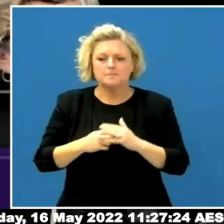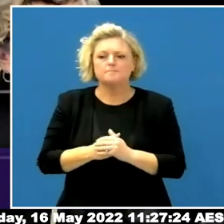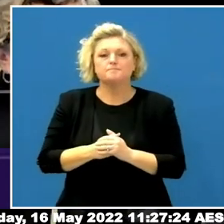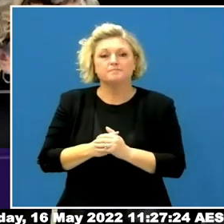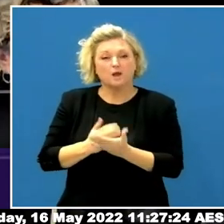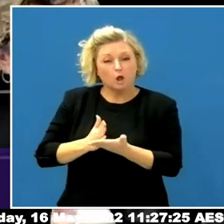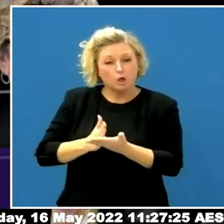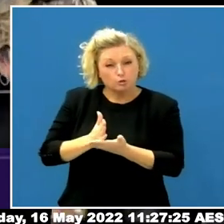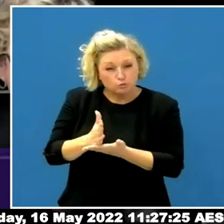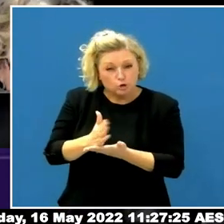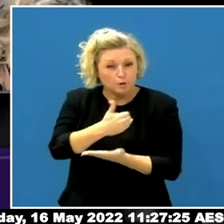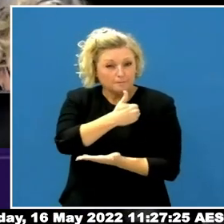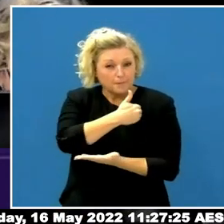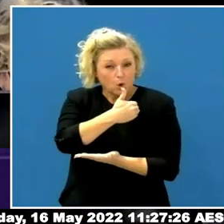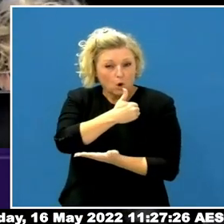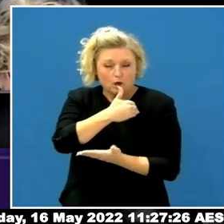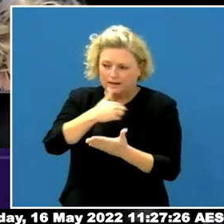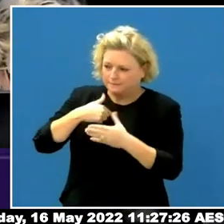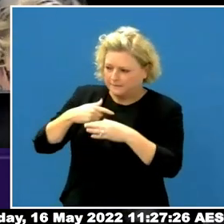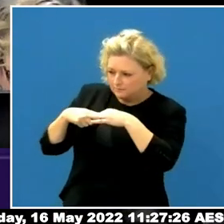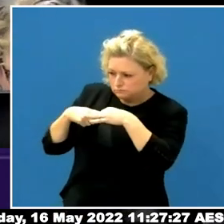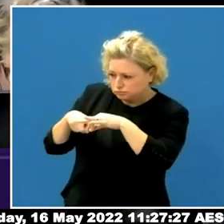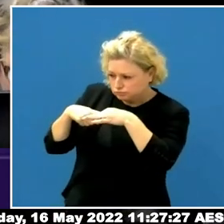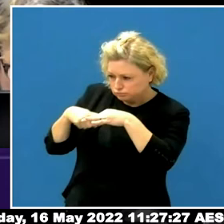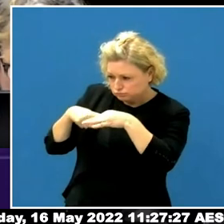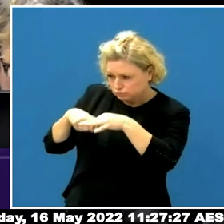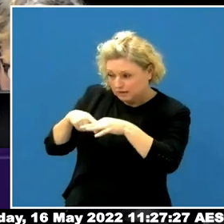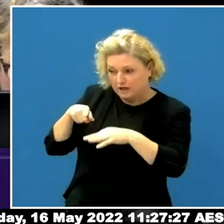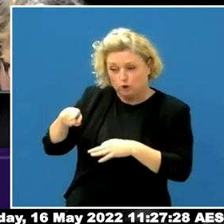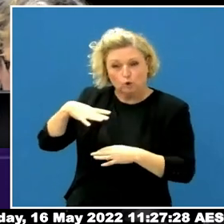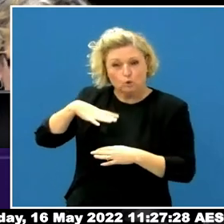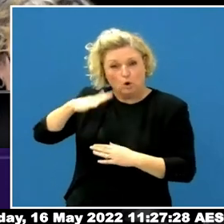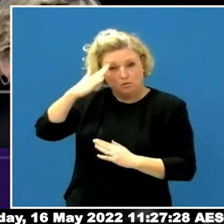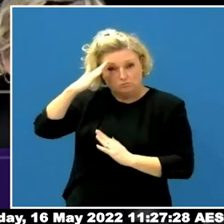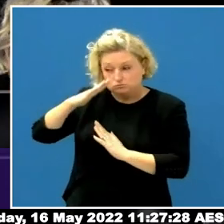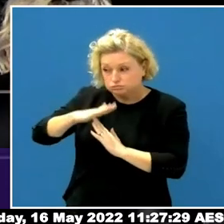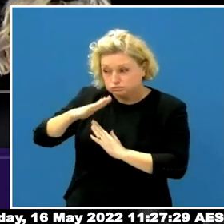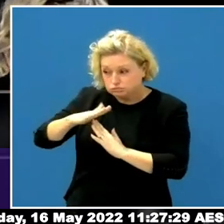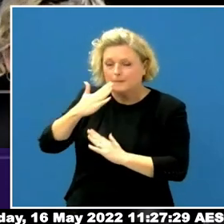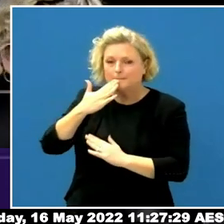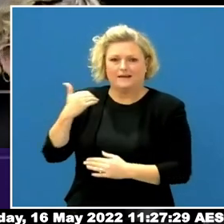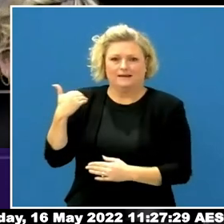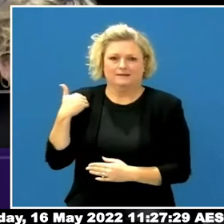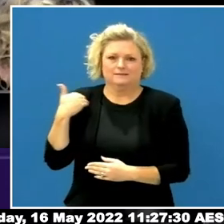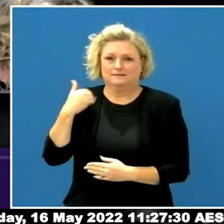require you to take a pause, please just let me know. I will. MR FOGARTY: Alright. Jason now 24 years old?